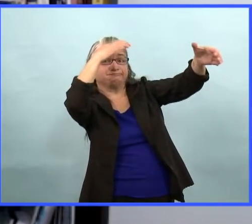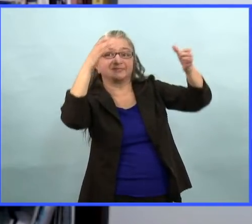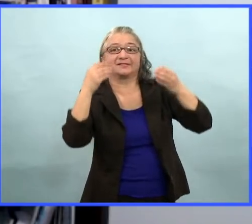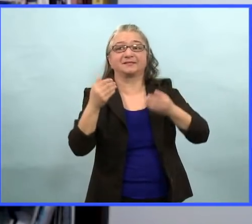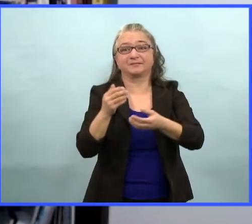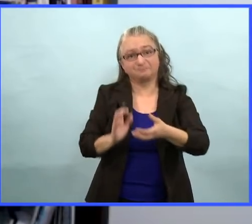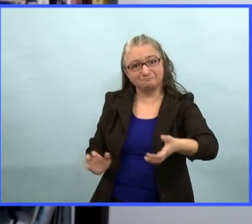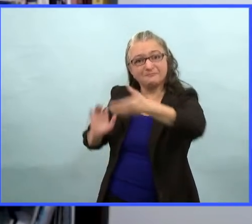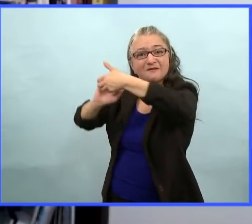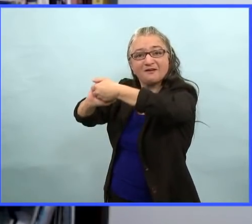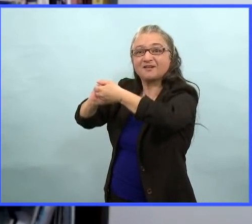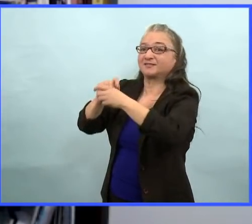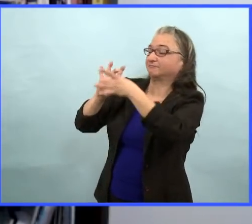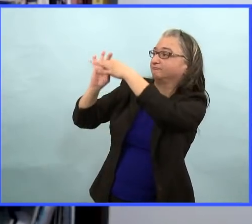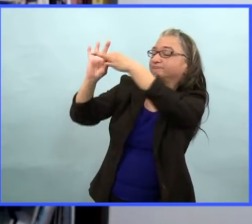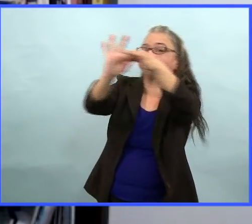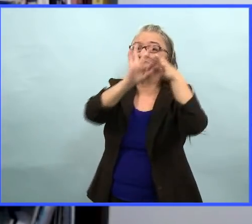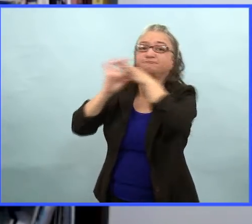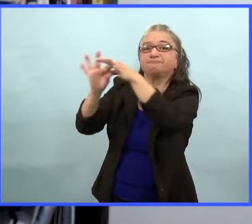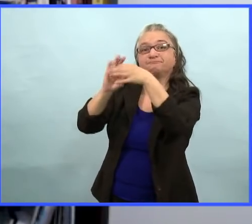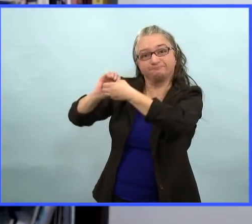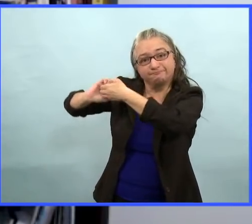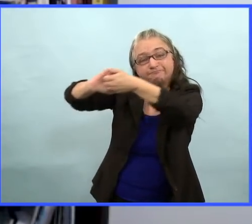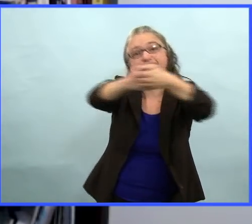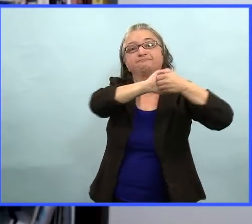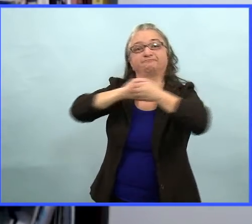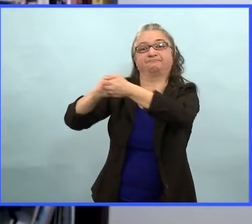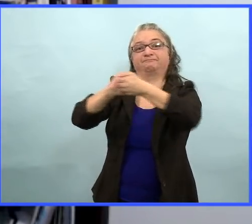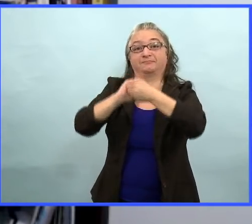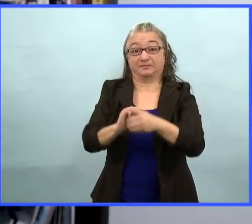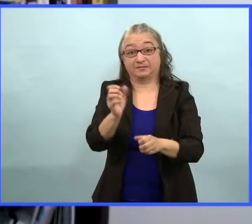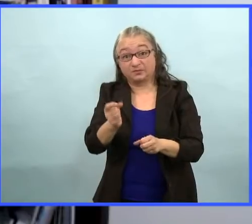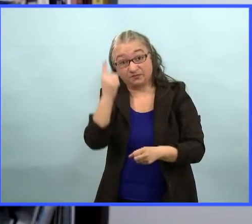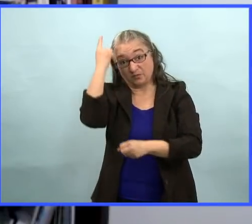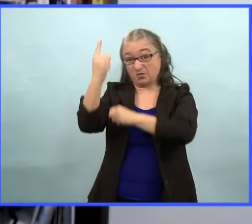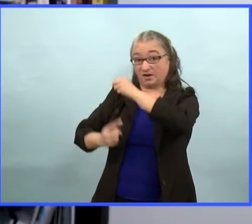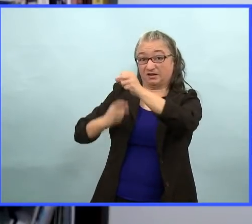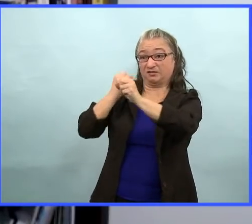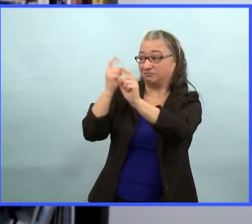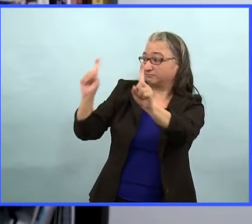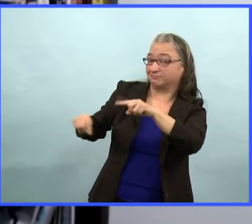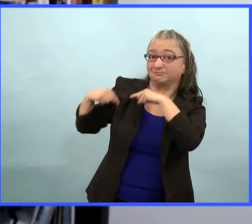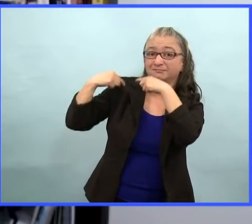over the past year public health and our many community partners have been promoting and